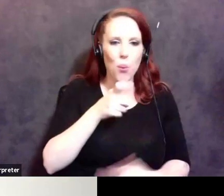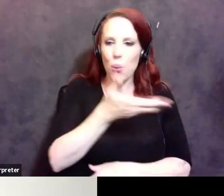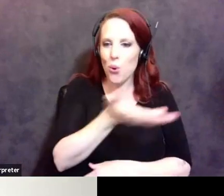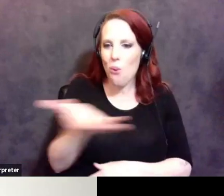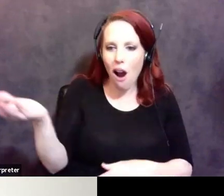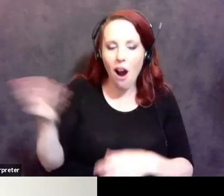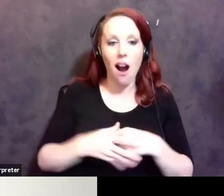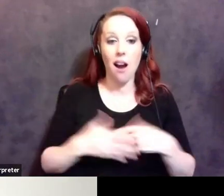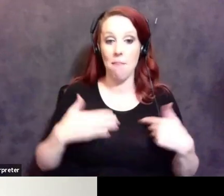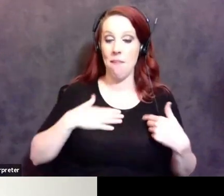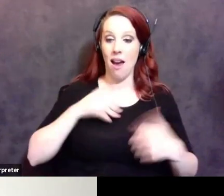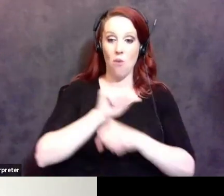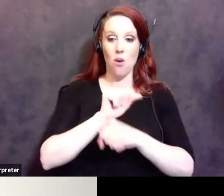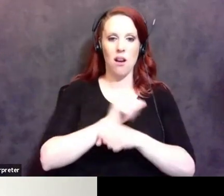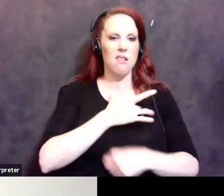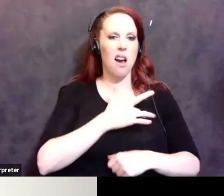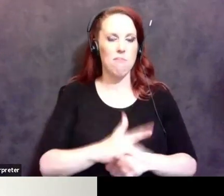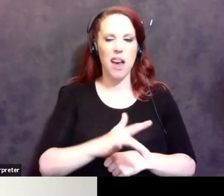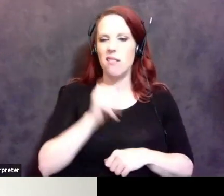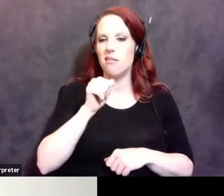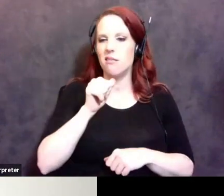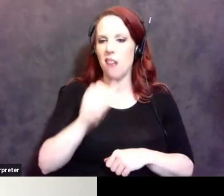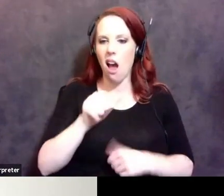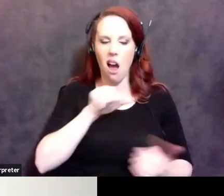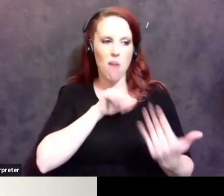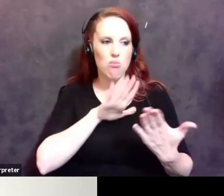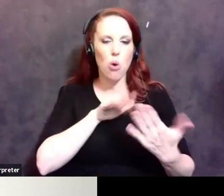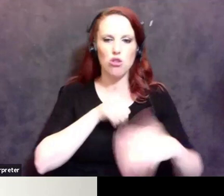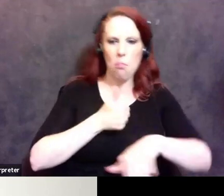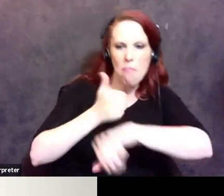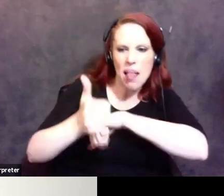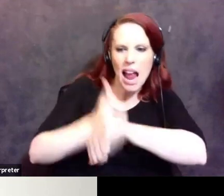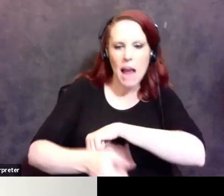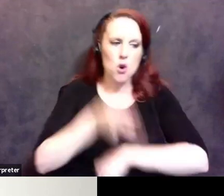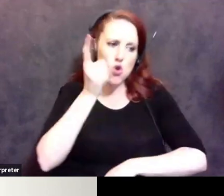approach things from a blame or pointing fingers or you did this and this is why the world